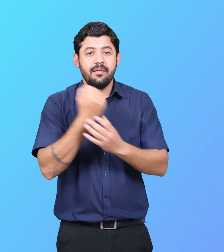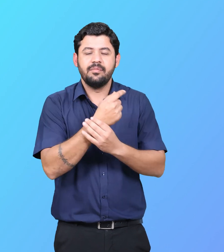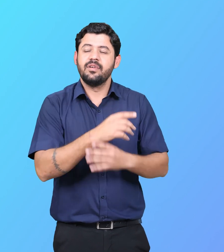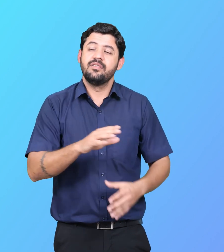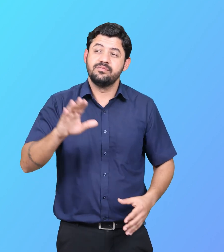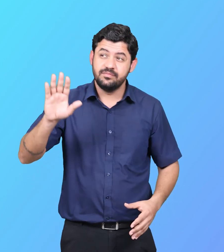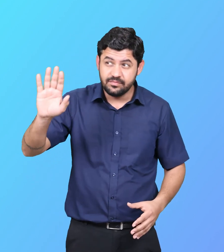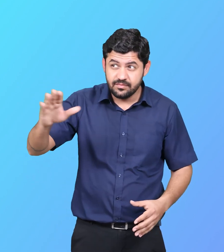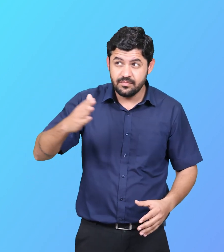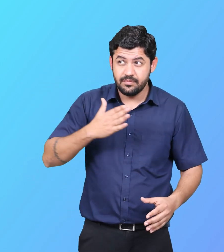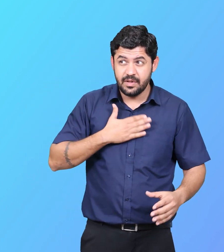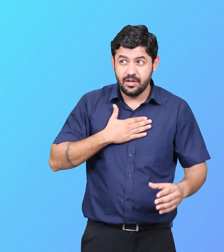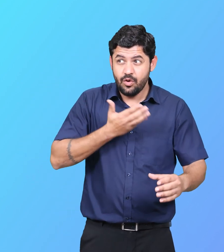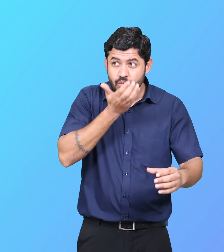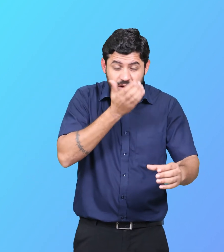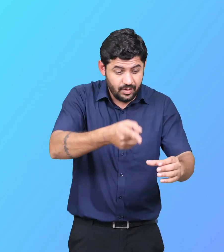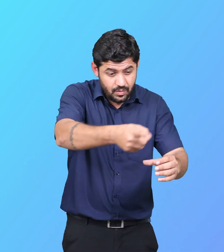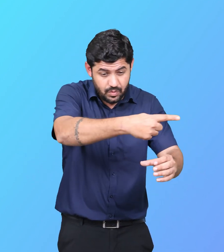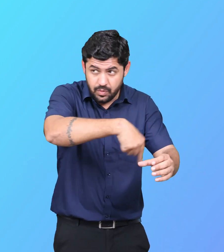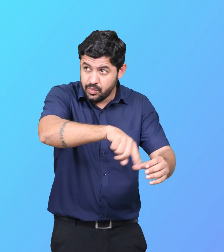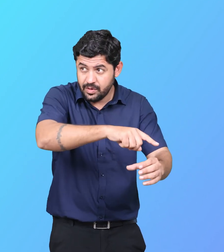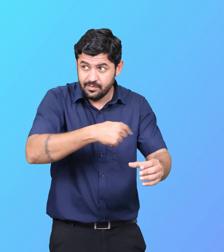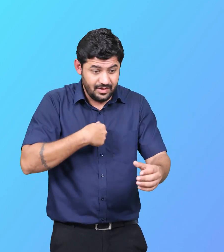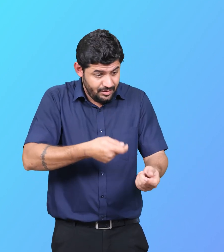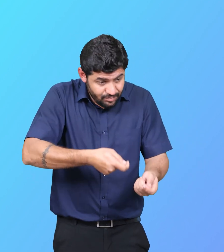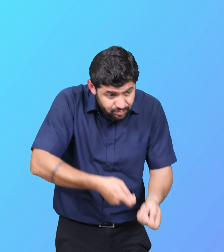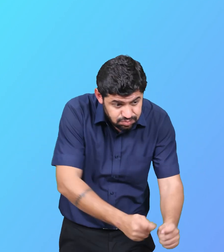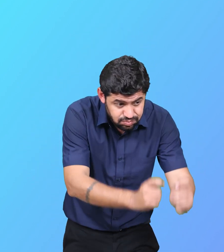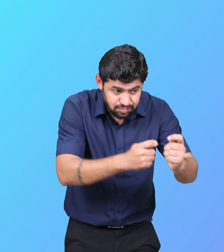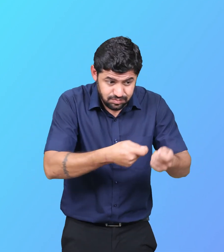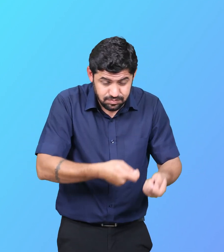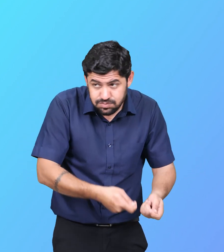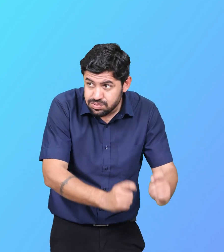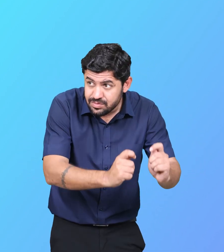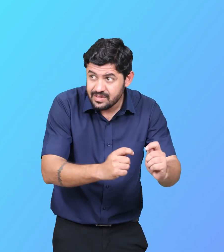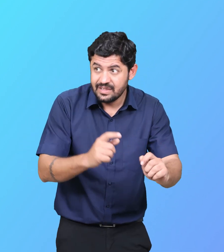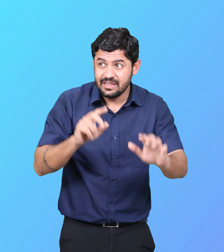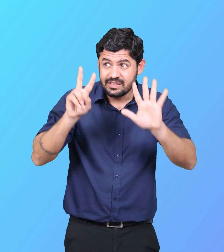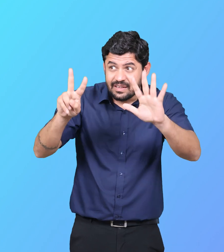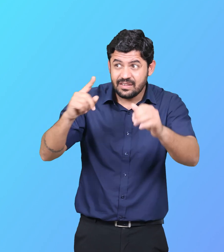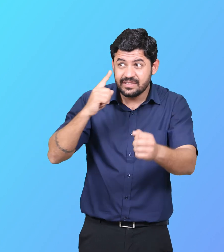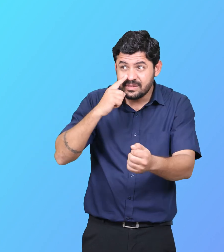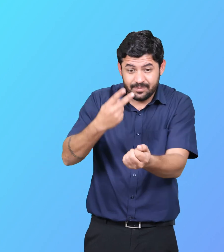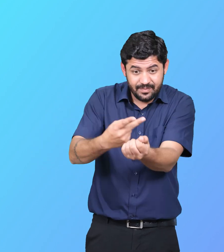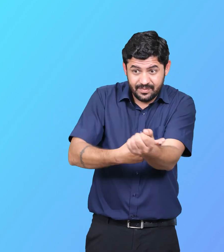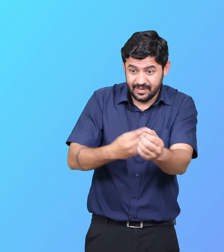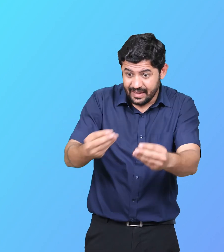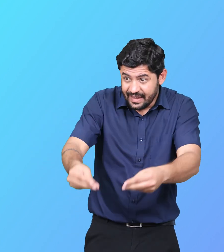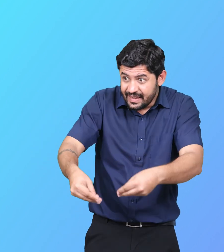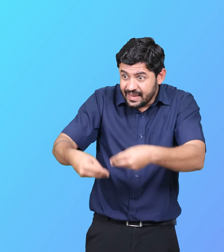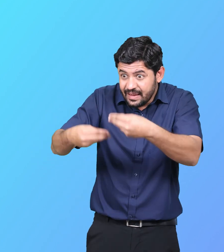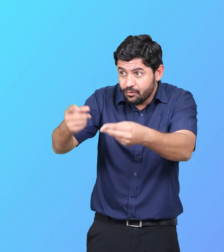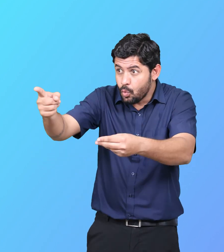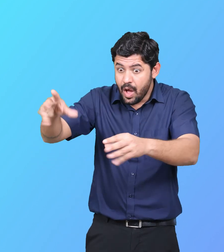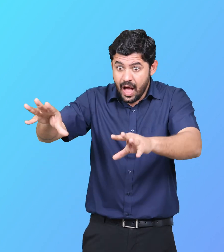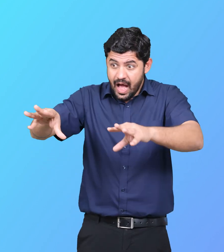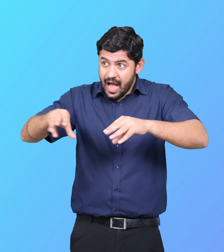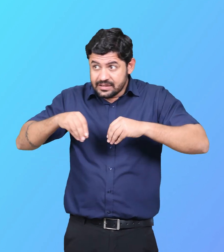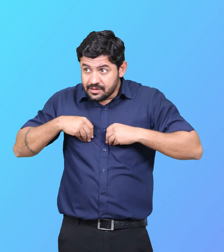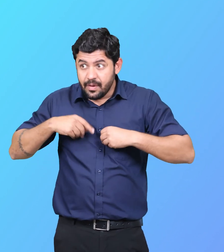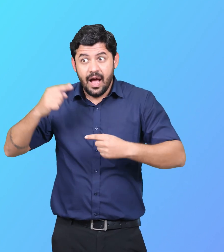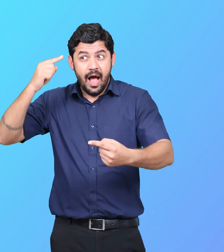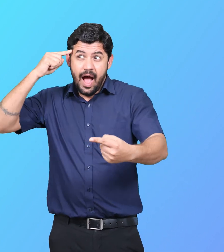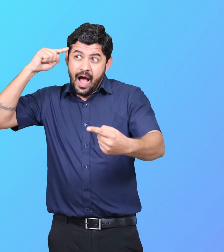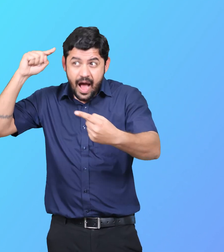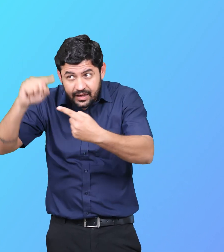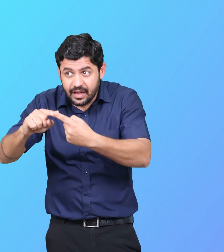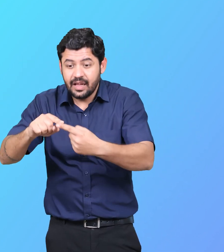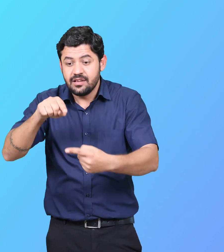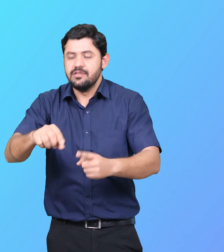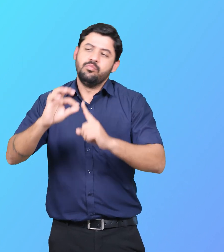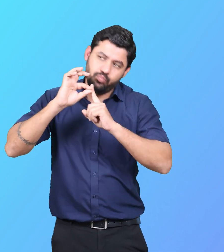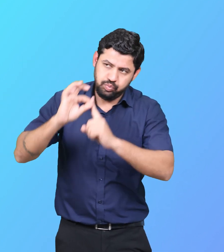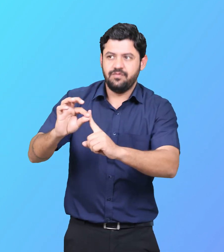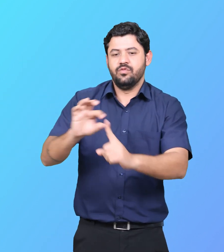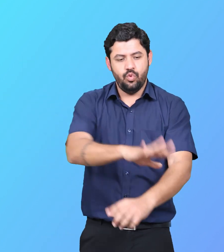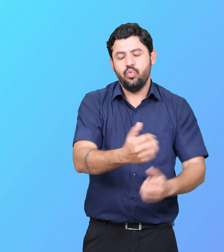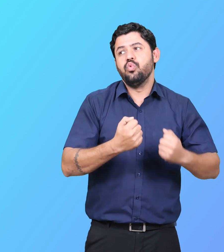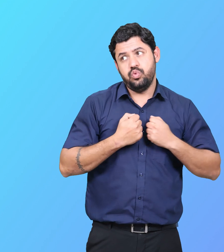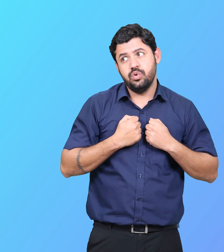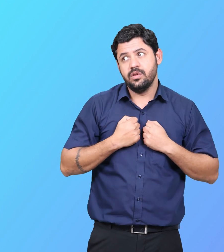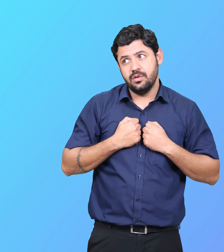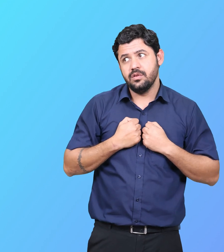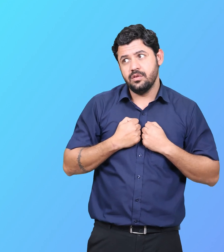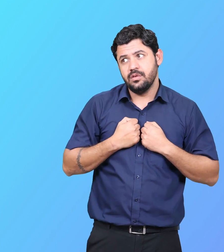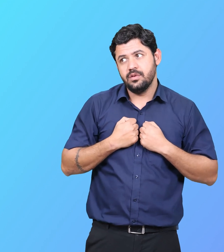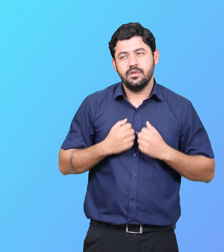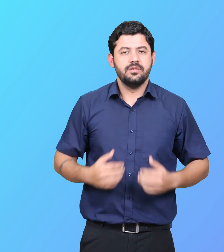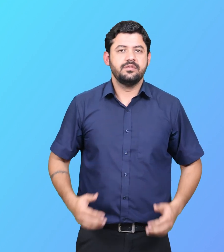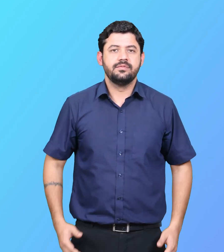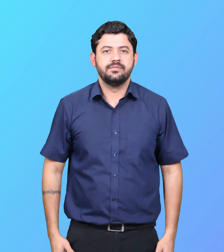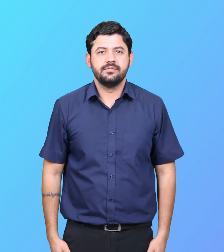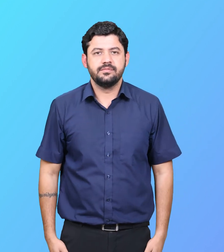Abraham answered, “I offer you these seven lambs. By accepting them, you agree I am the one who dug that well.”